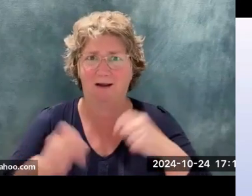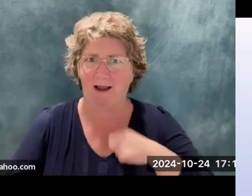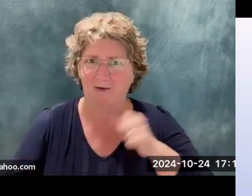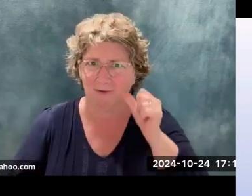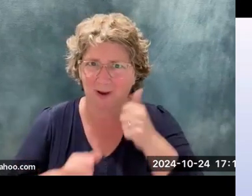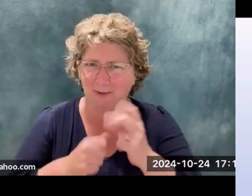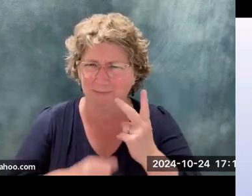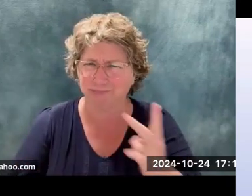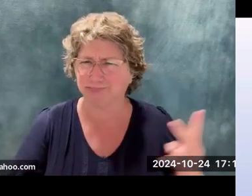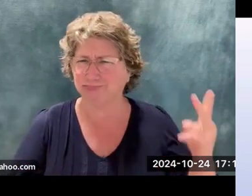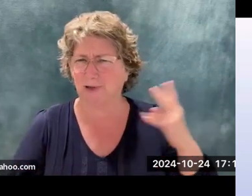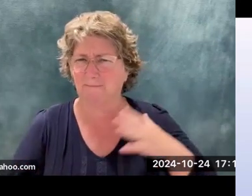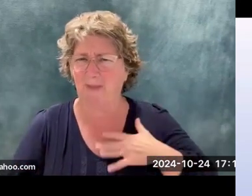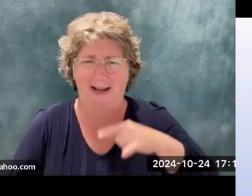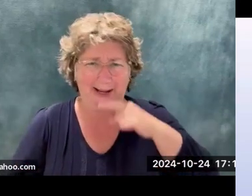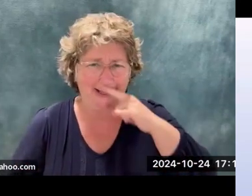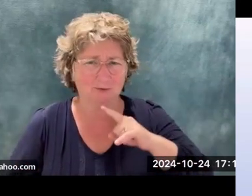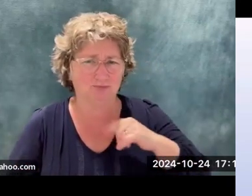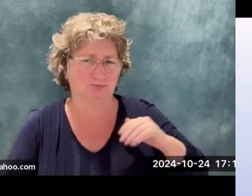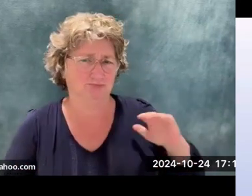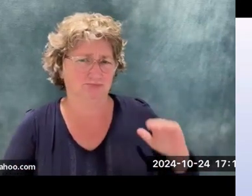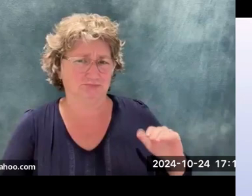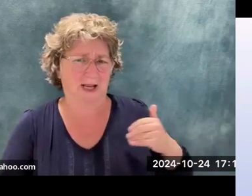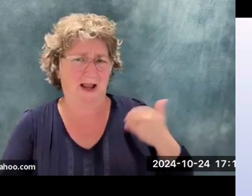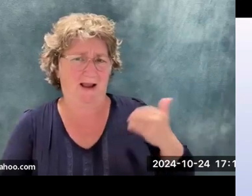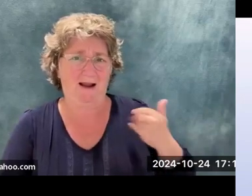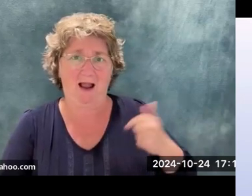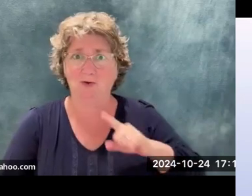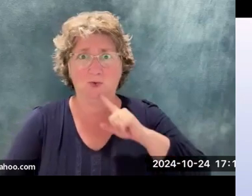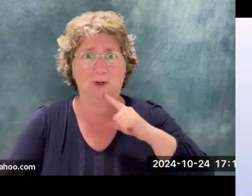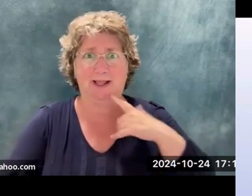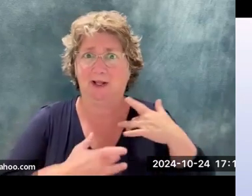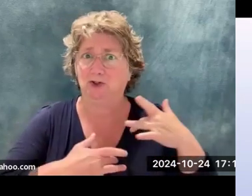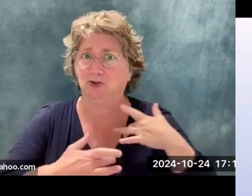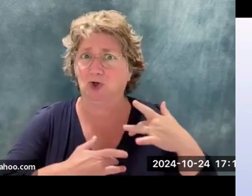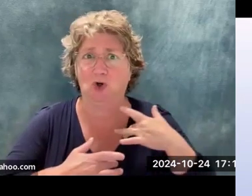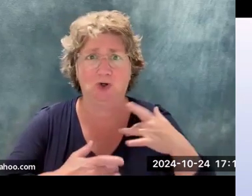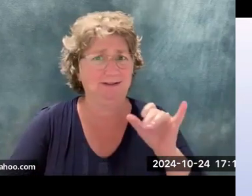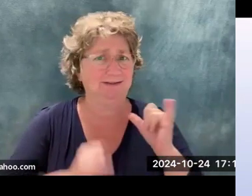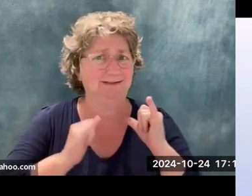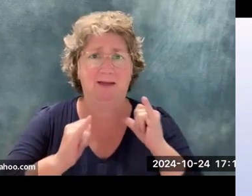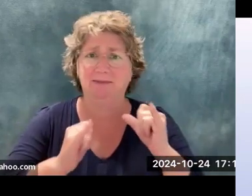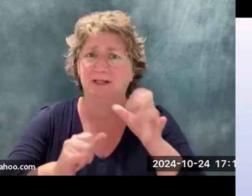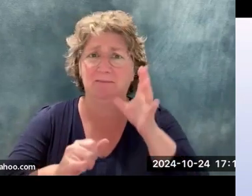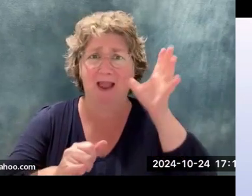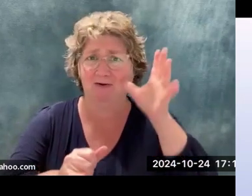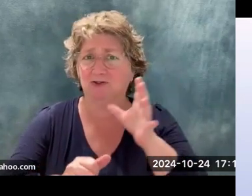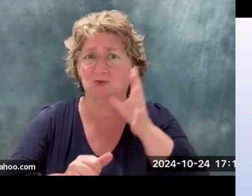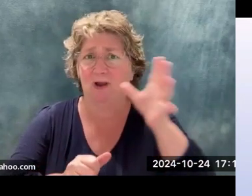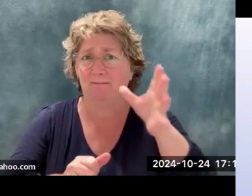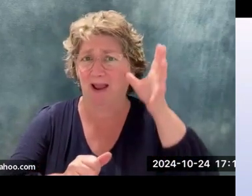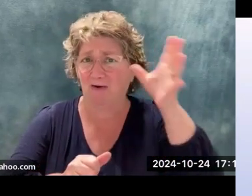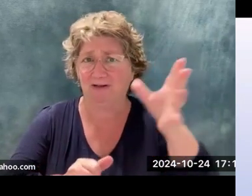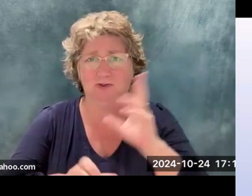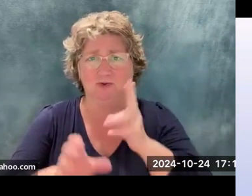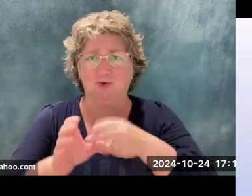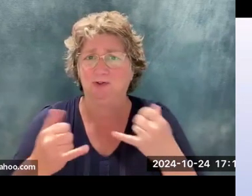I was as concerned as some of the parents on the call and grandparents who joined us today. So So, I'm